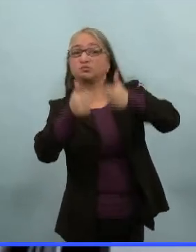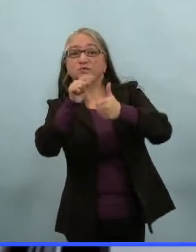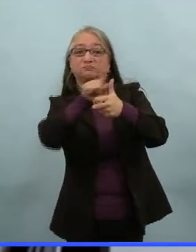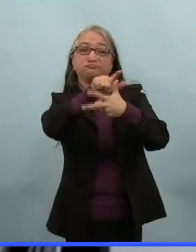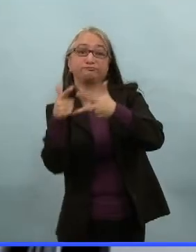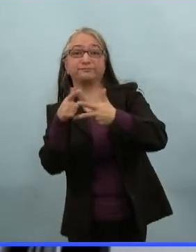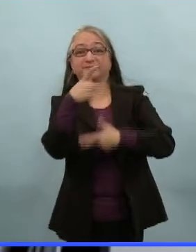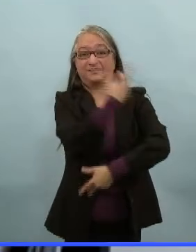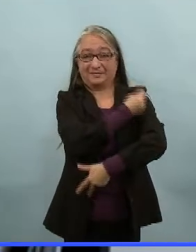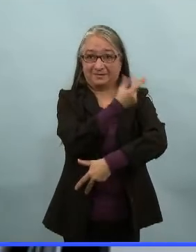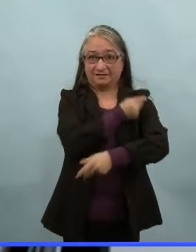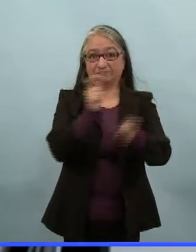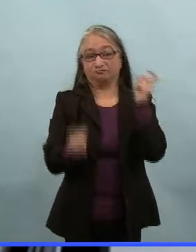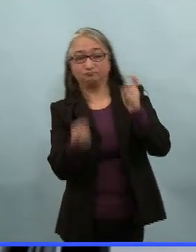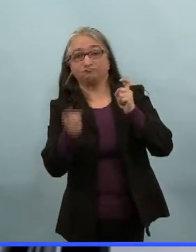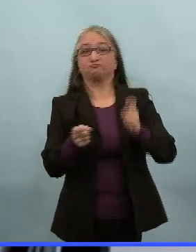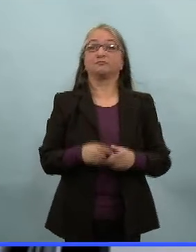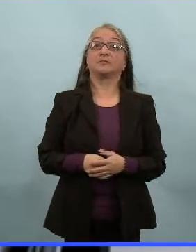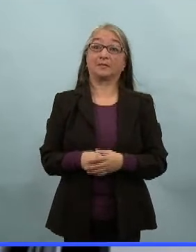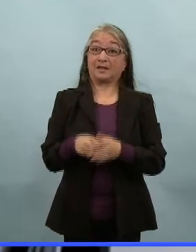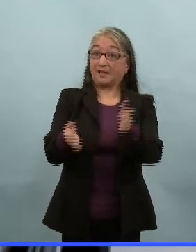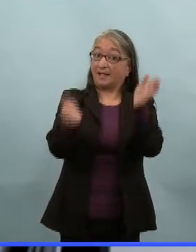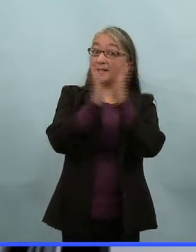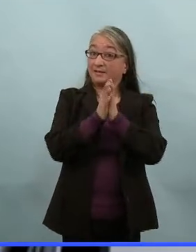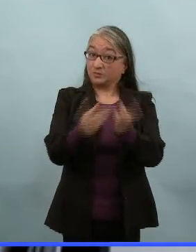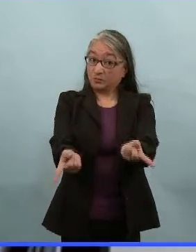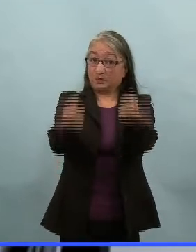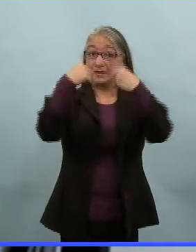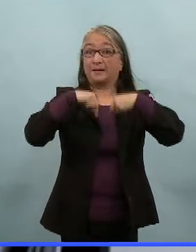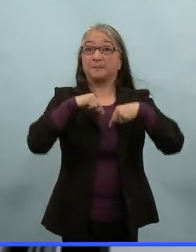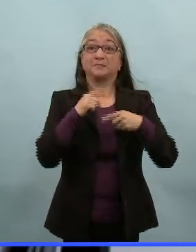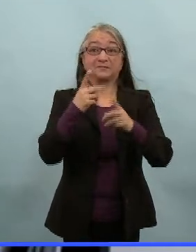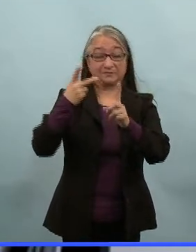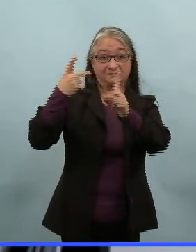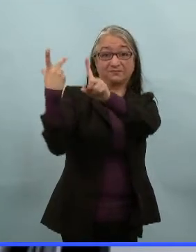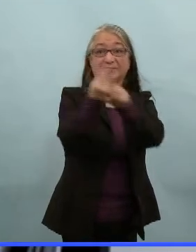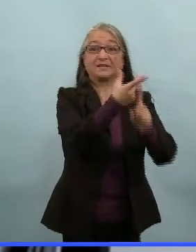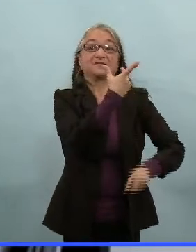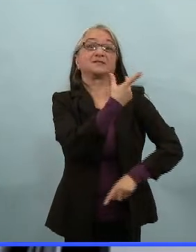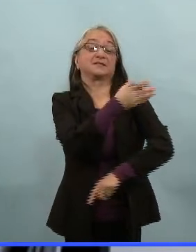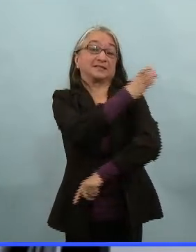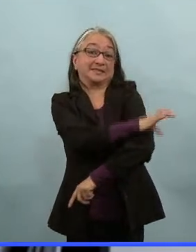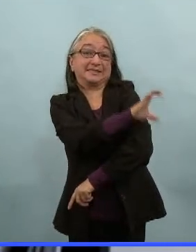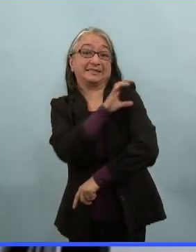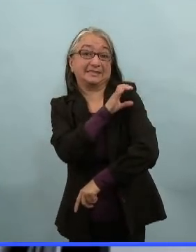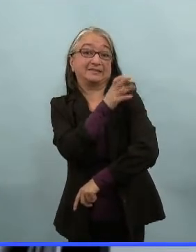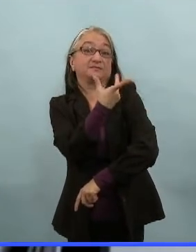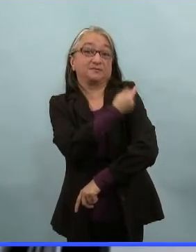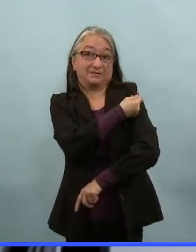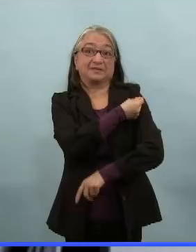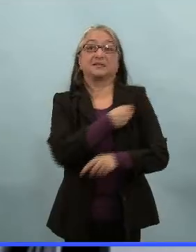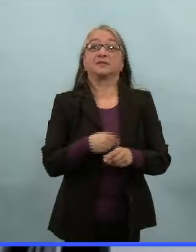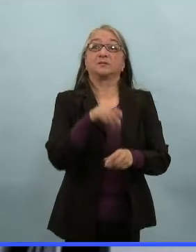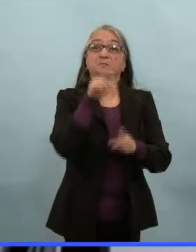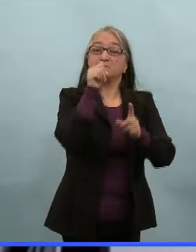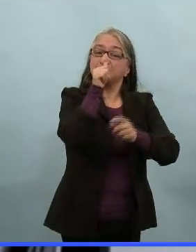and we ask that when you do come to the vaccine clinics to get your next dose that you are patient and kind with the staff who are doing their absolute best